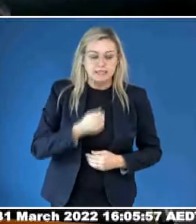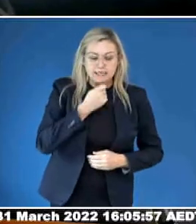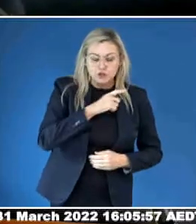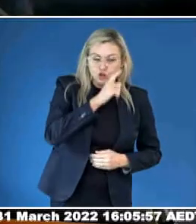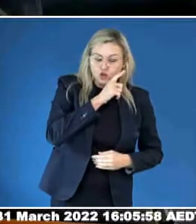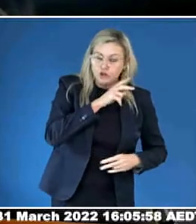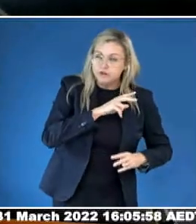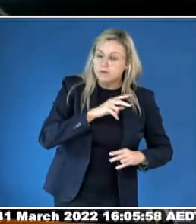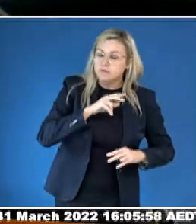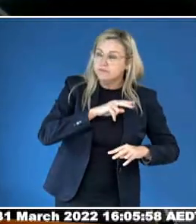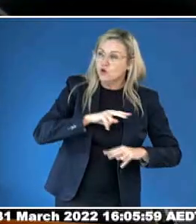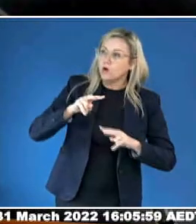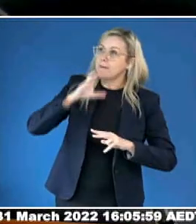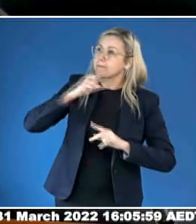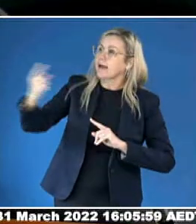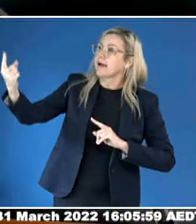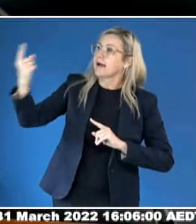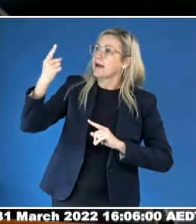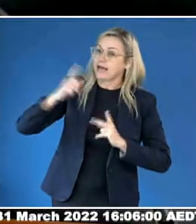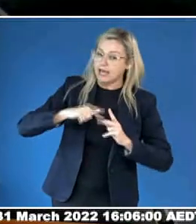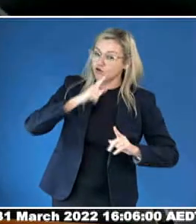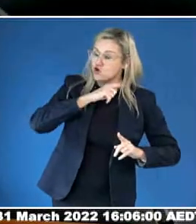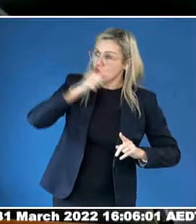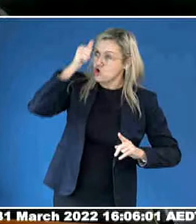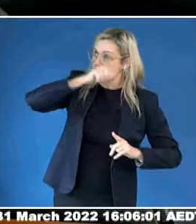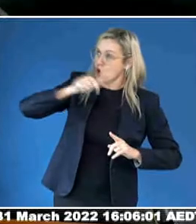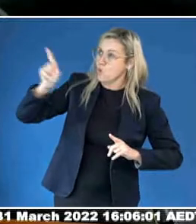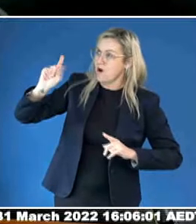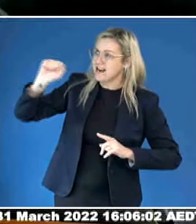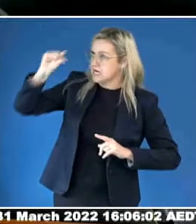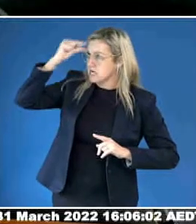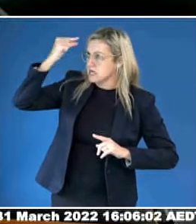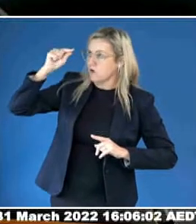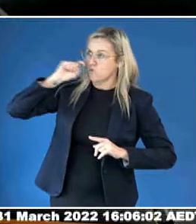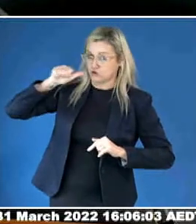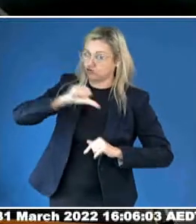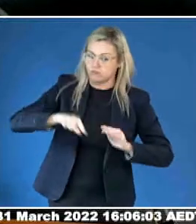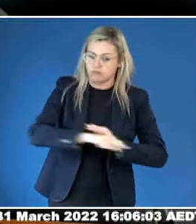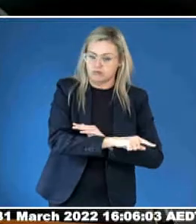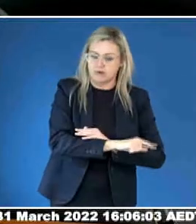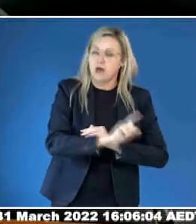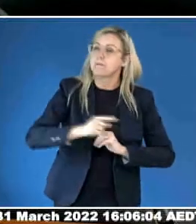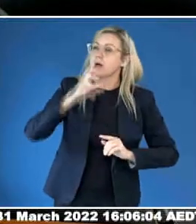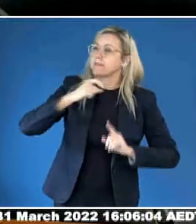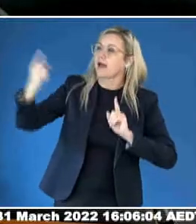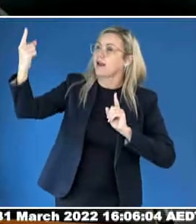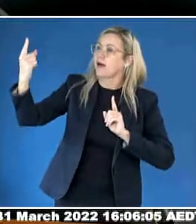knew his intentions she would have run a country mile. He crosses the room, a strange look on his face. Like a starved carnivore spotting some steak.